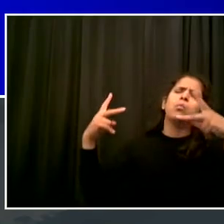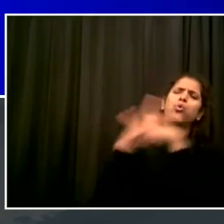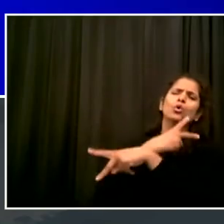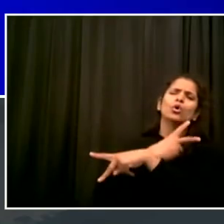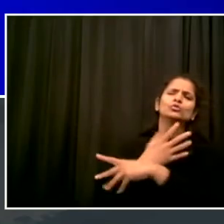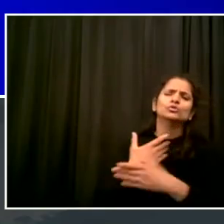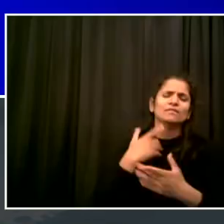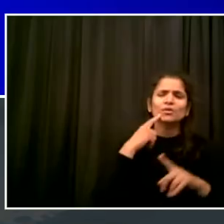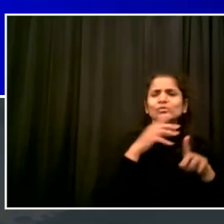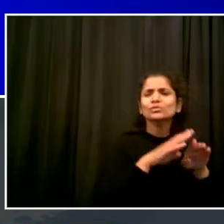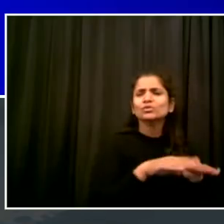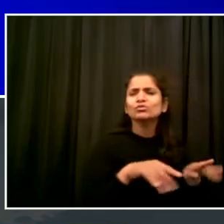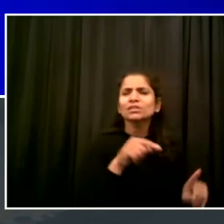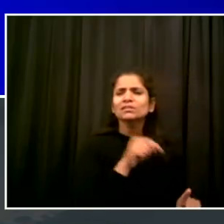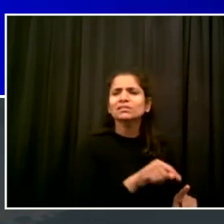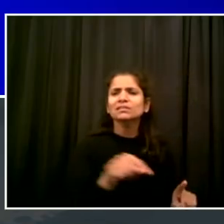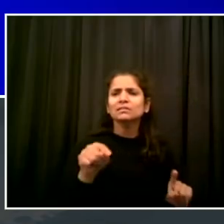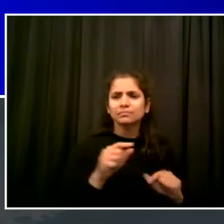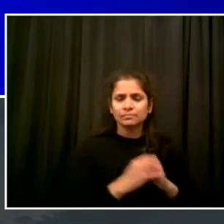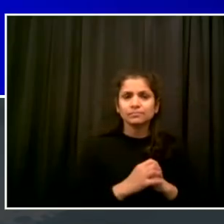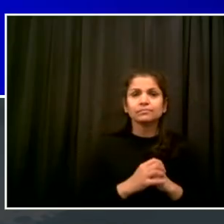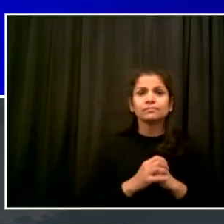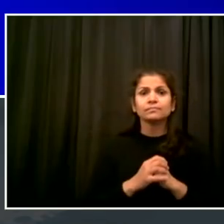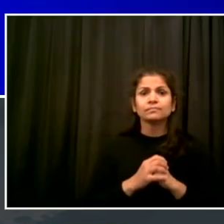AND THAT WORK HAS BEEN MADE